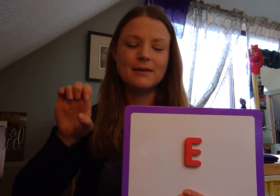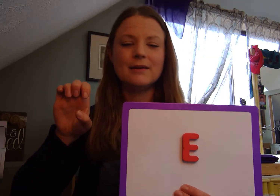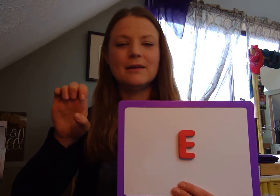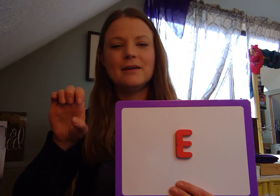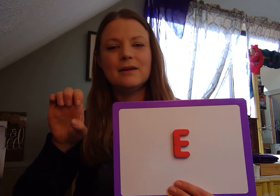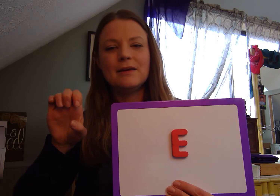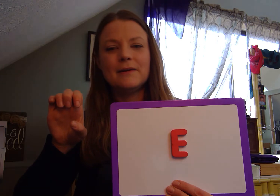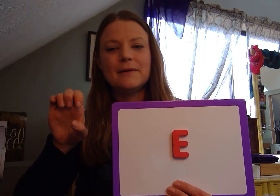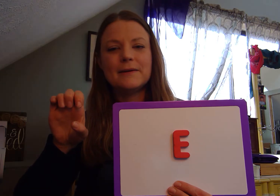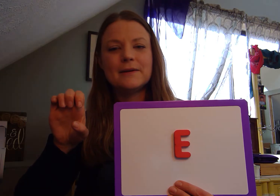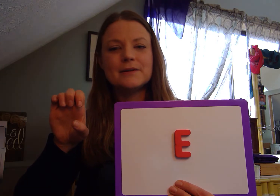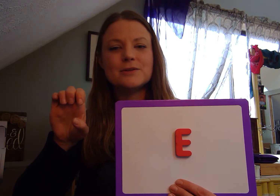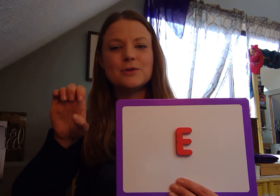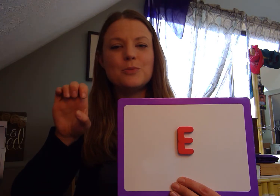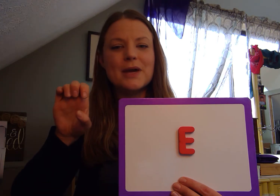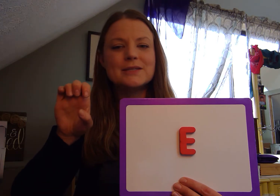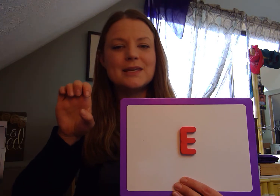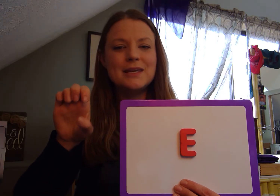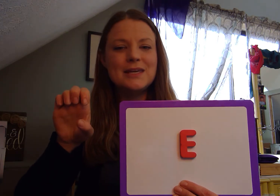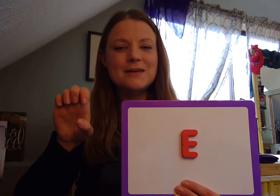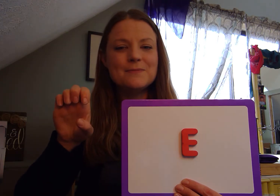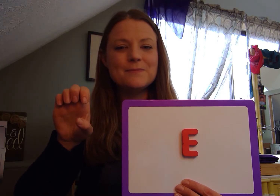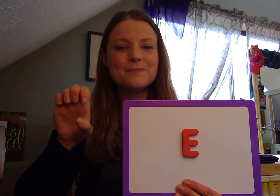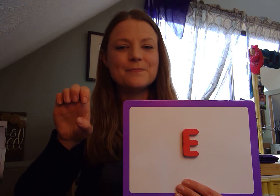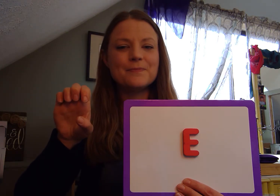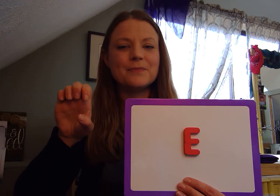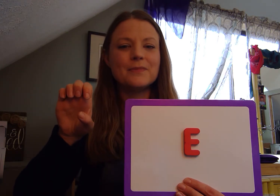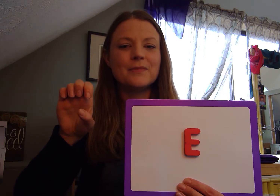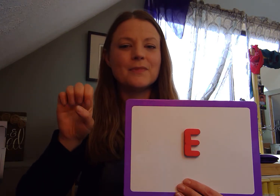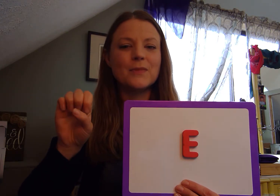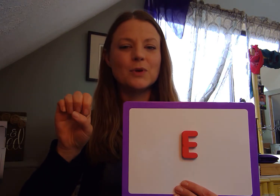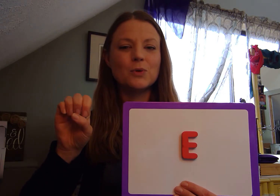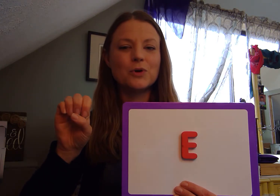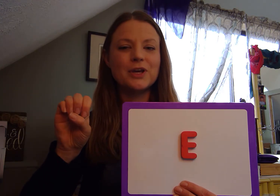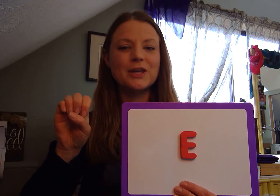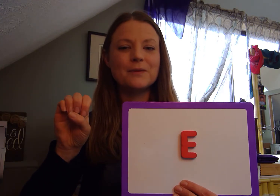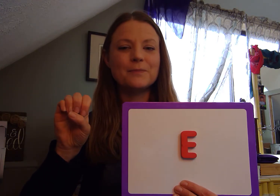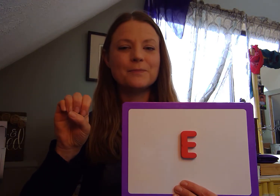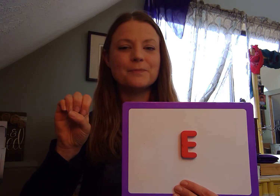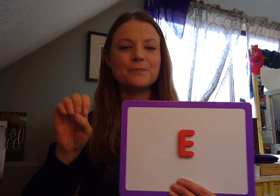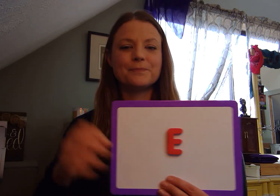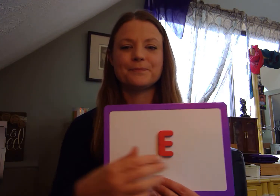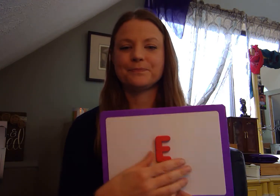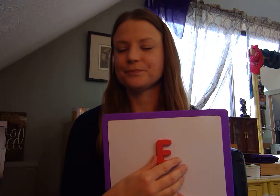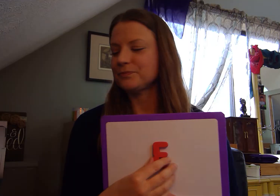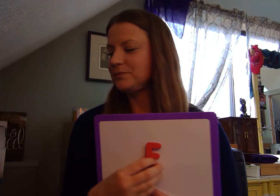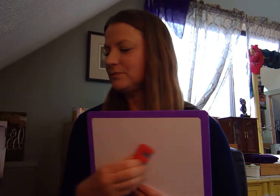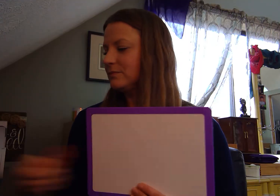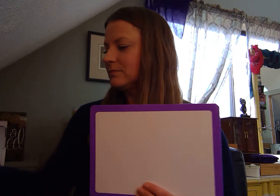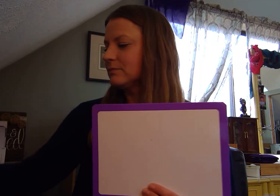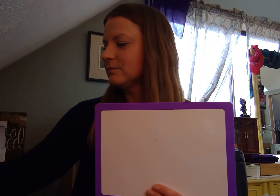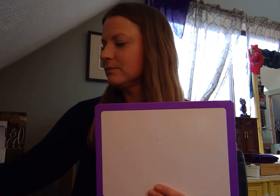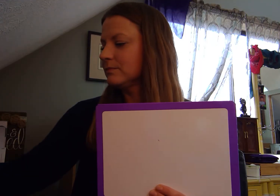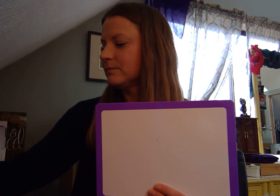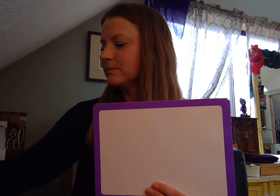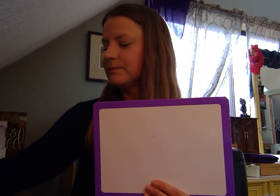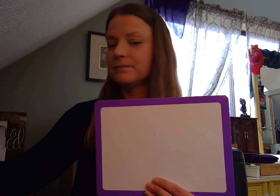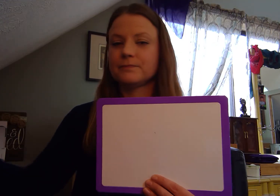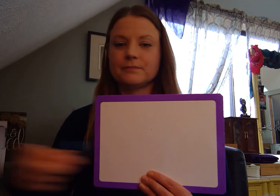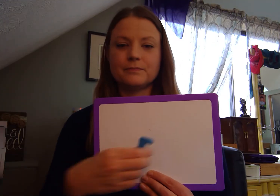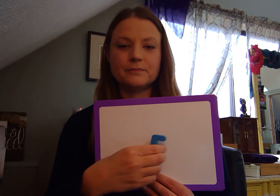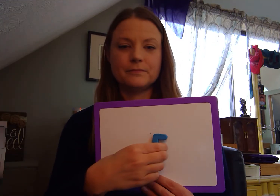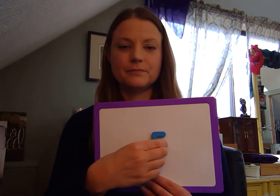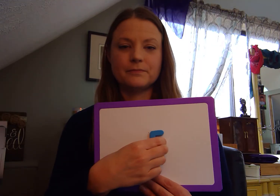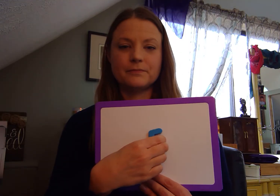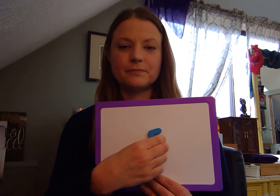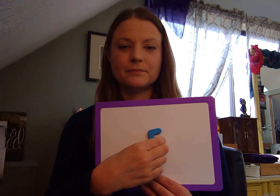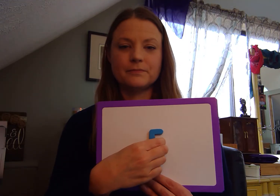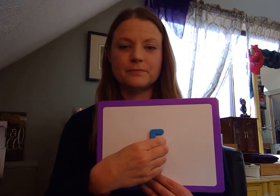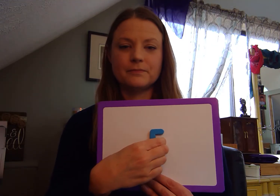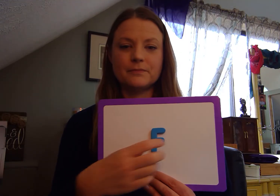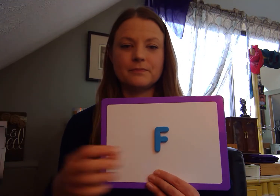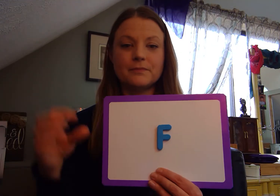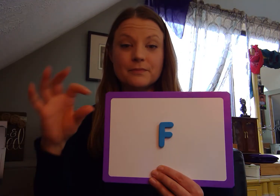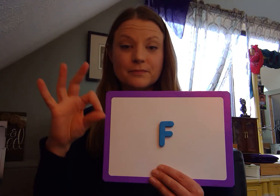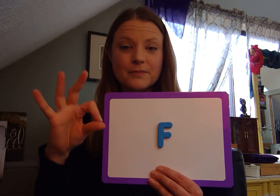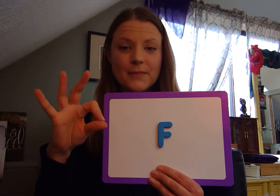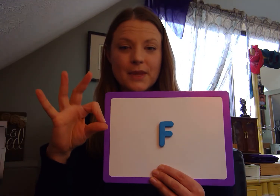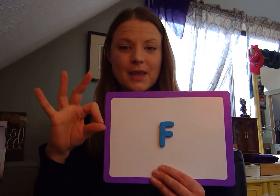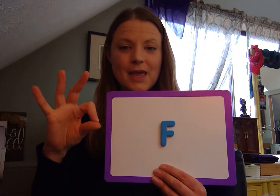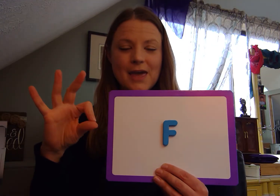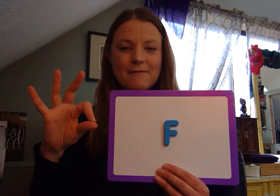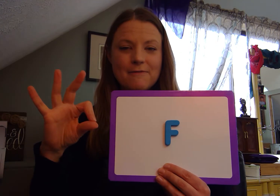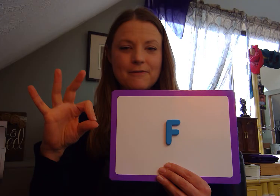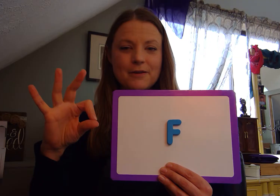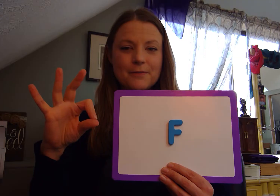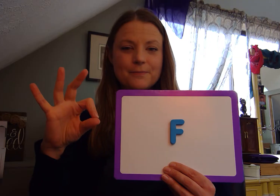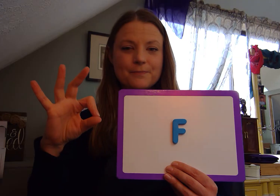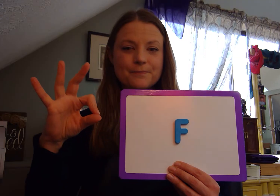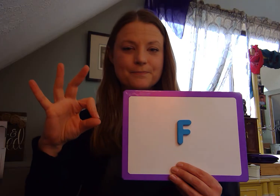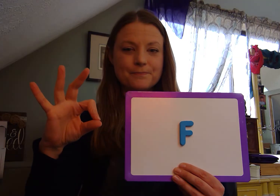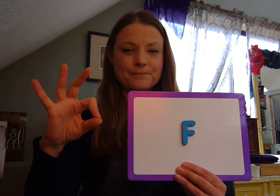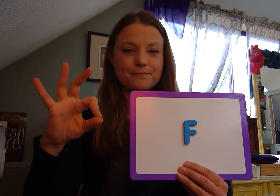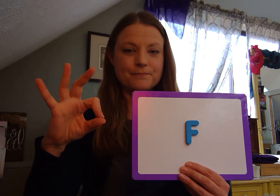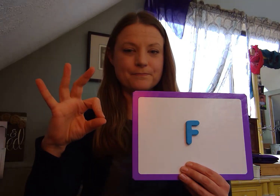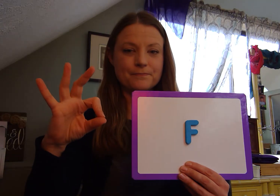"F"